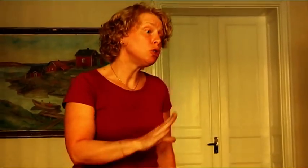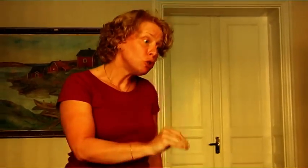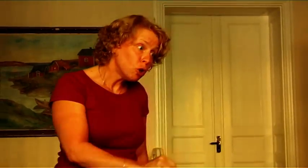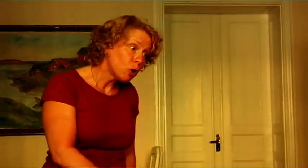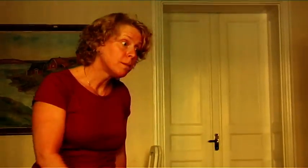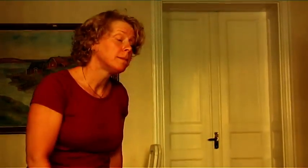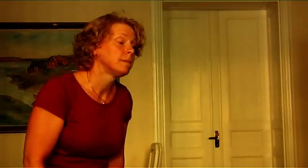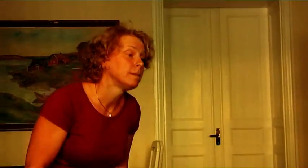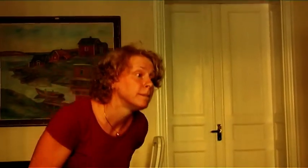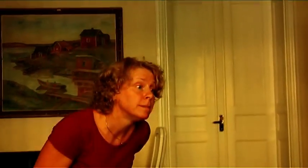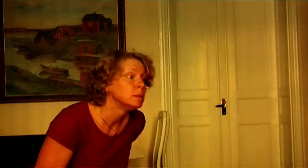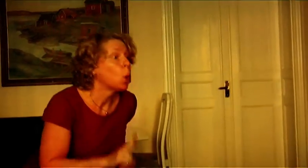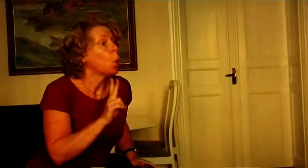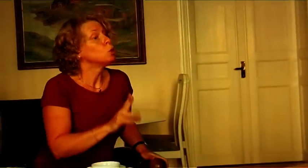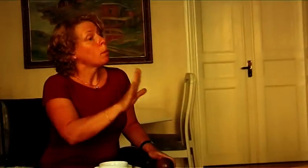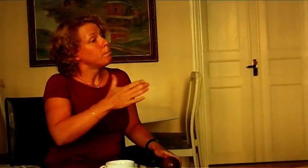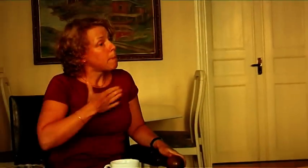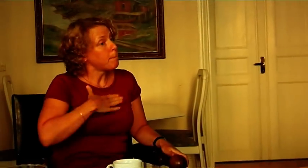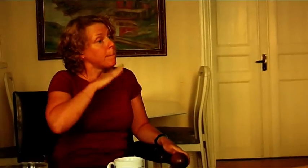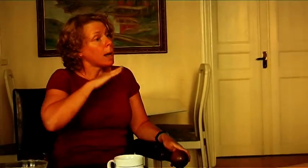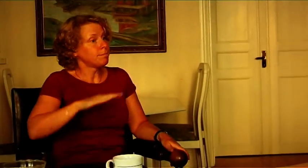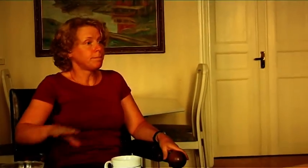Yes. And as your mother...-